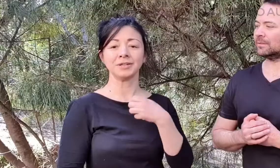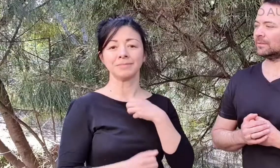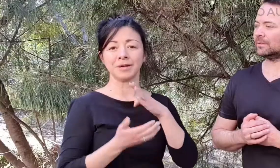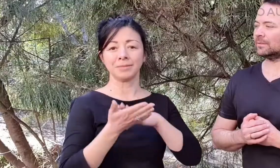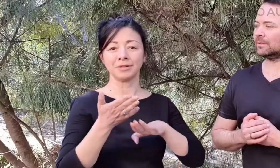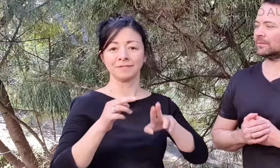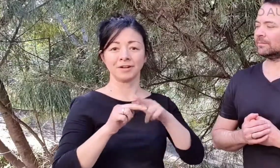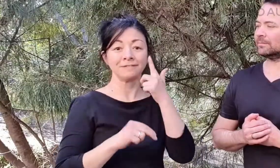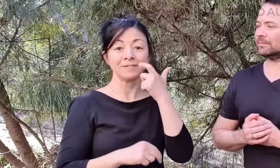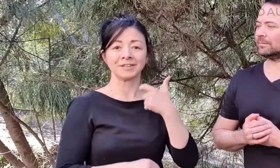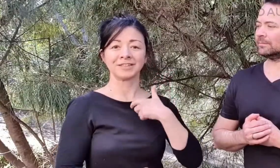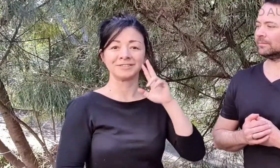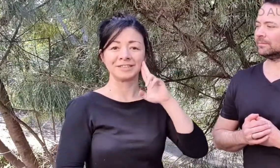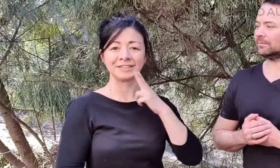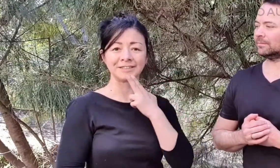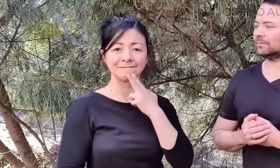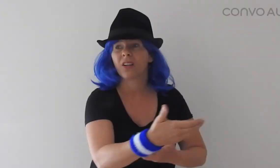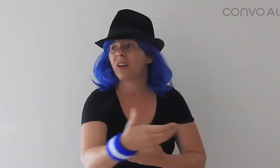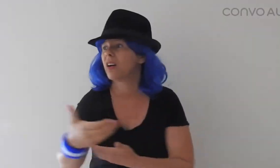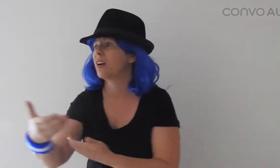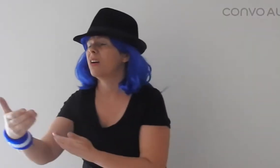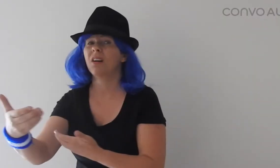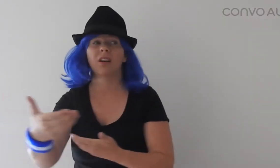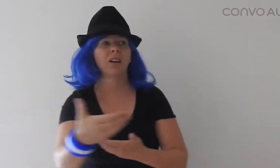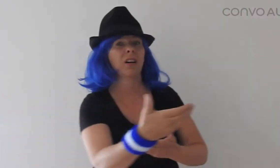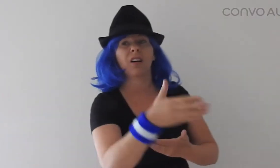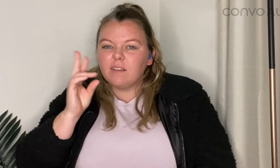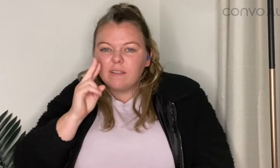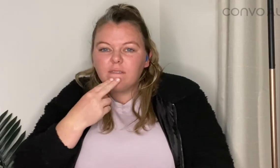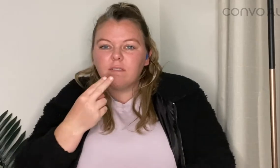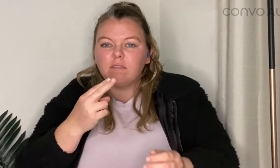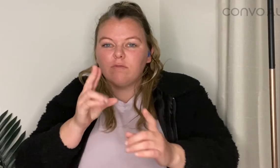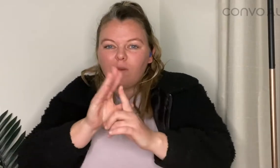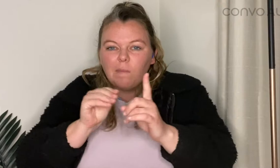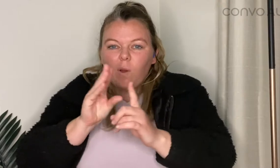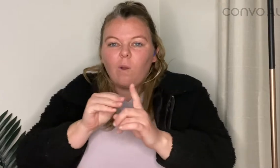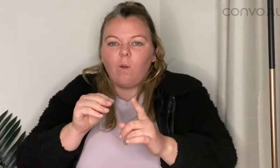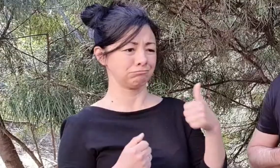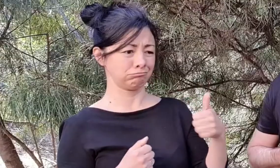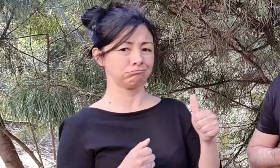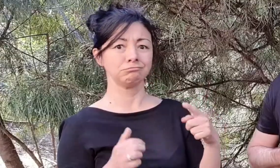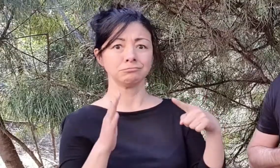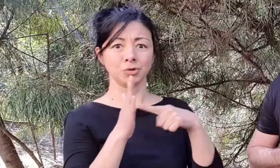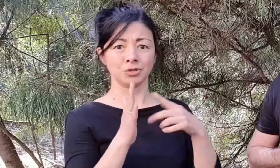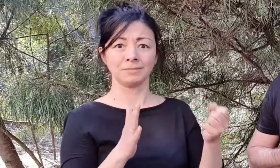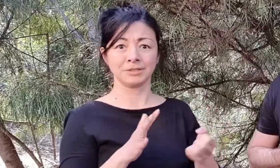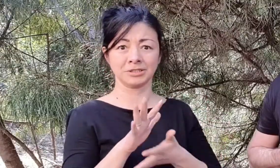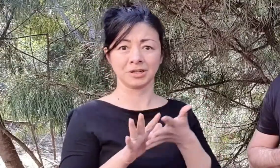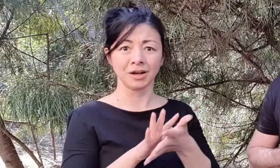When my parents found out I was deaf - searching for Deaf role models - they realised it is important to learn sign language.